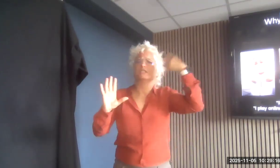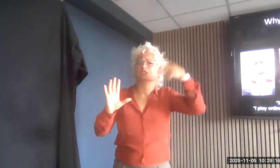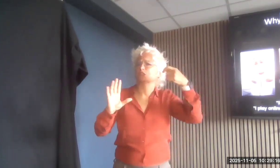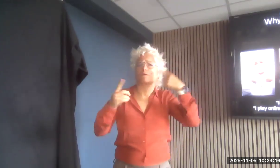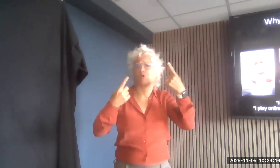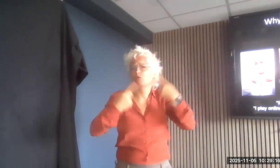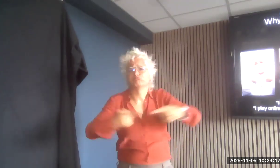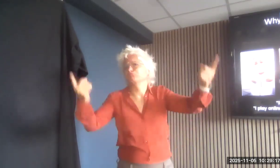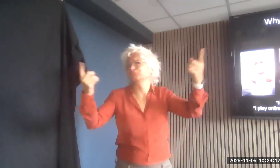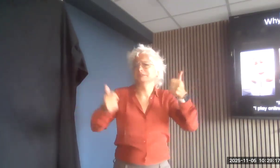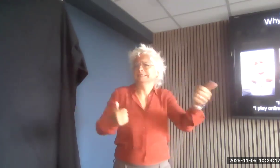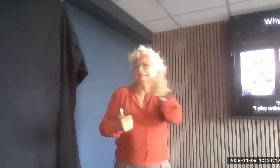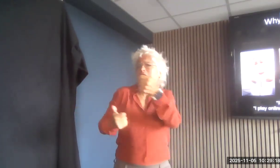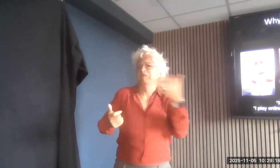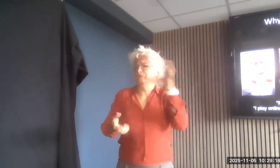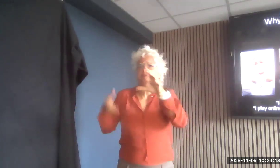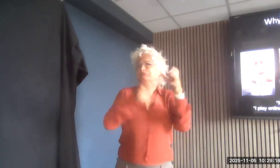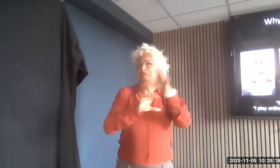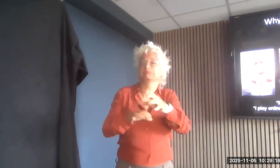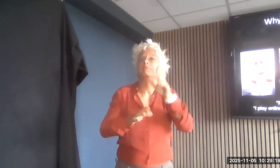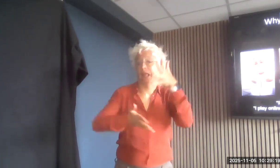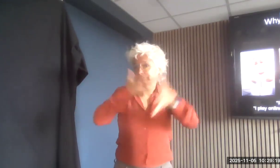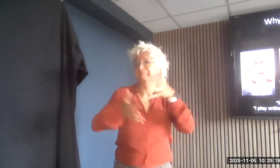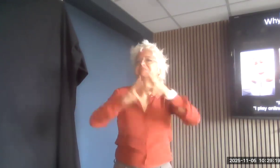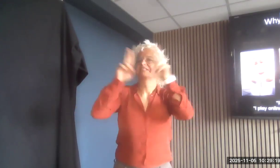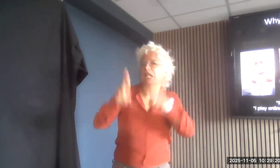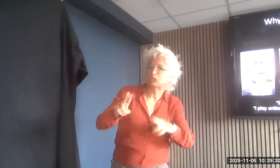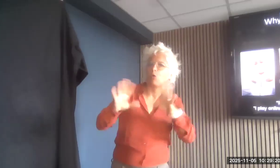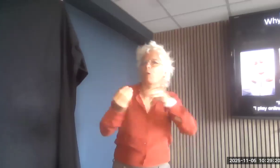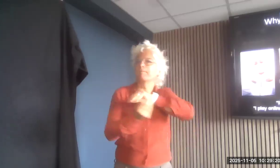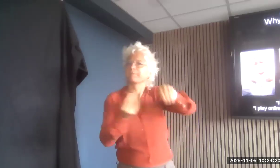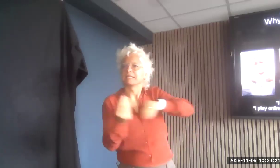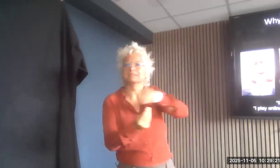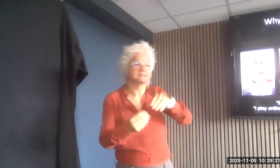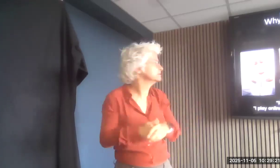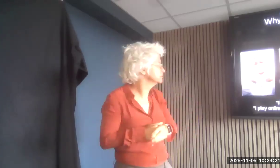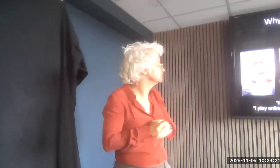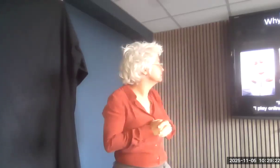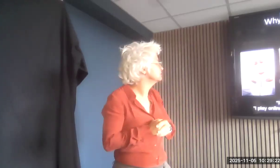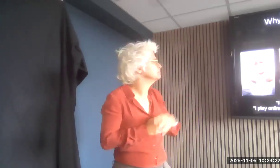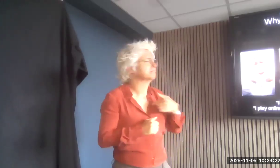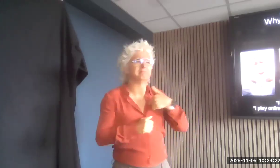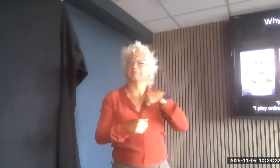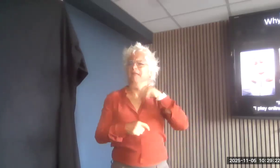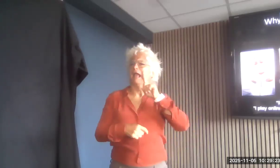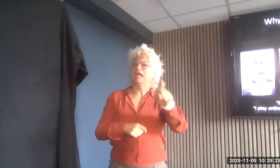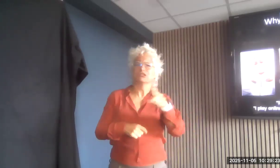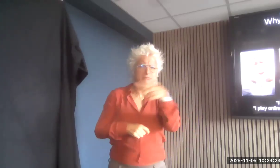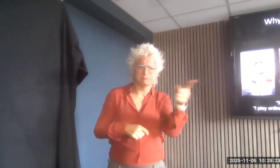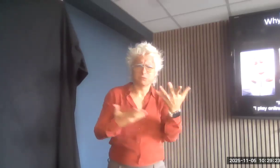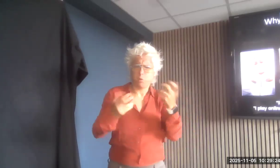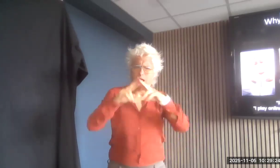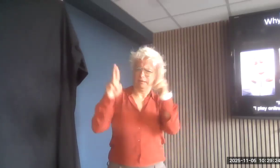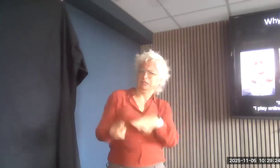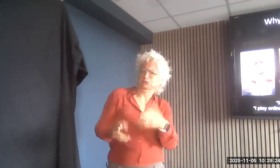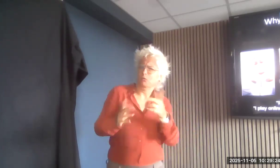But the others are all just individuals that maybe make their own videos and communicate on social media, but sometimes use a mix of either International Sign or Portuguese sign.